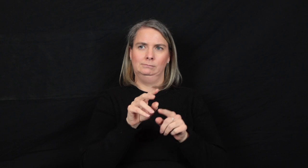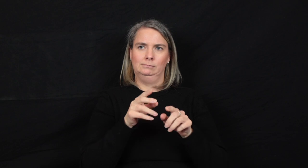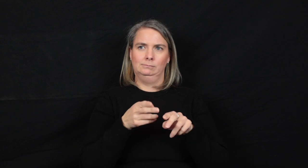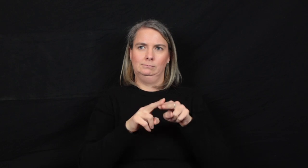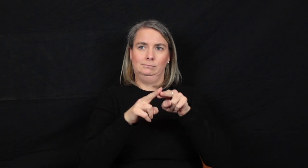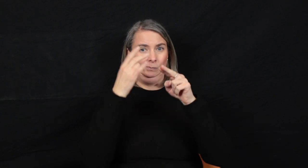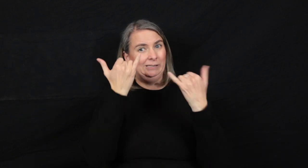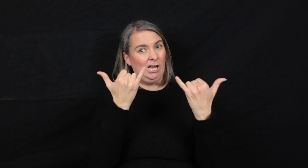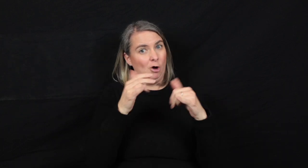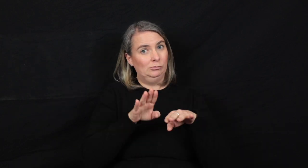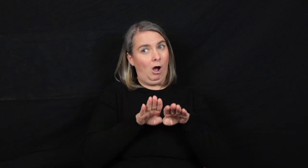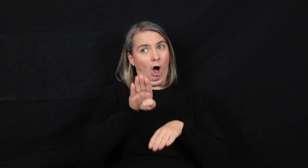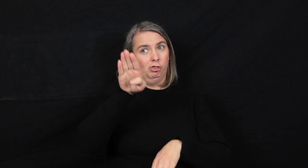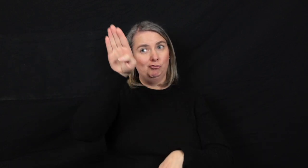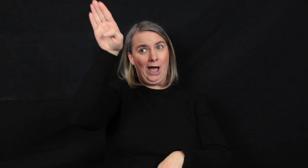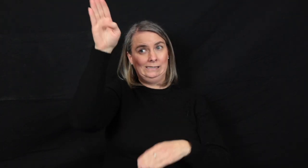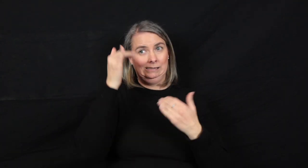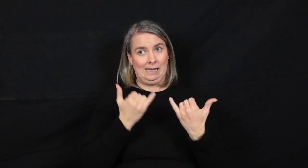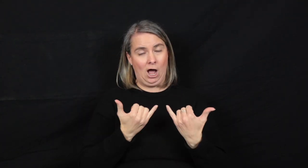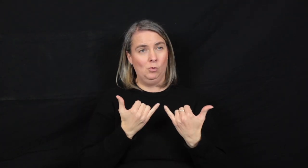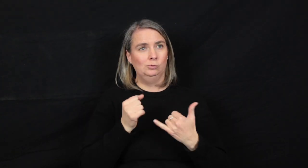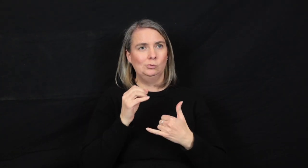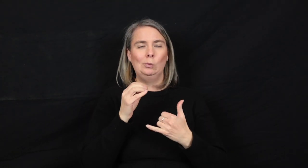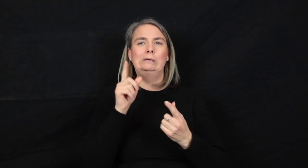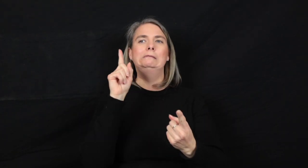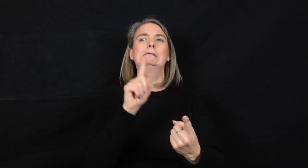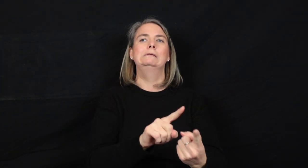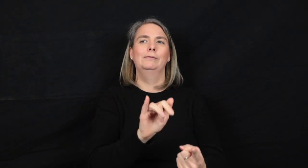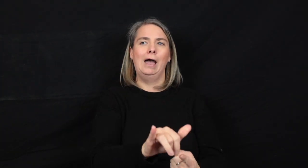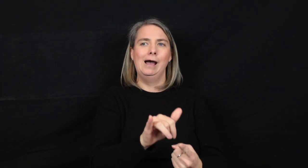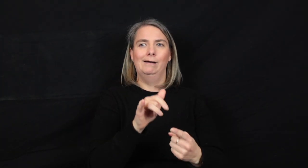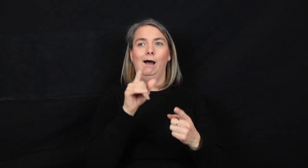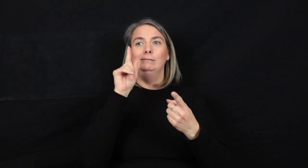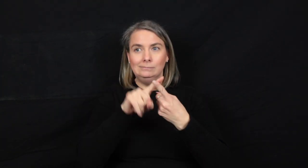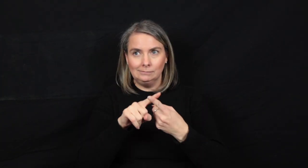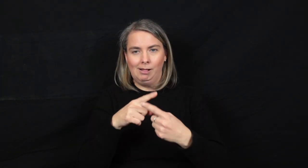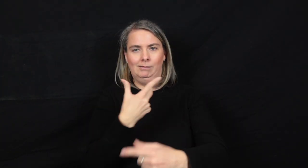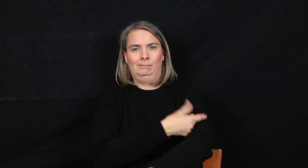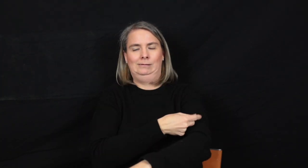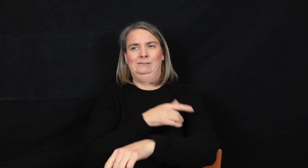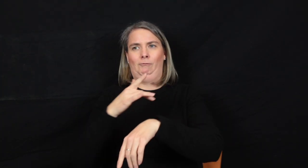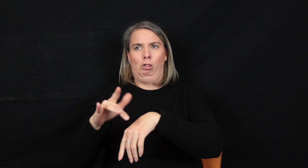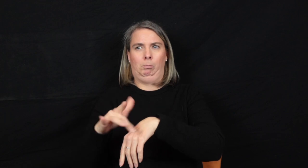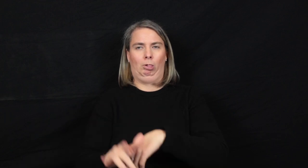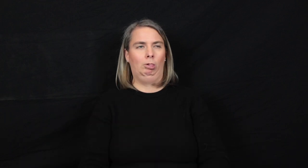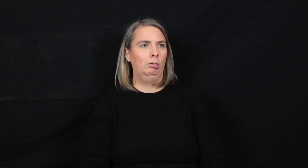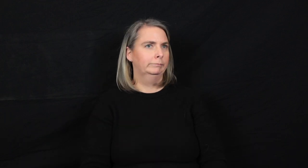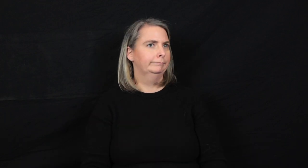on the rise. We want to reduce the risk as much as possible until a vaccine becomes available.